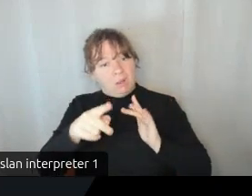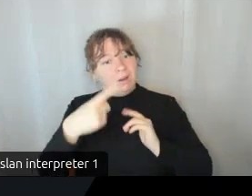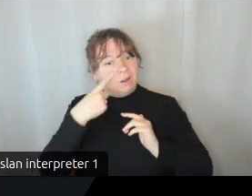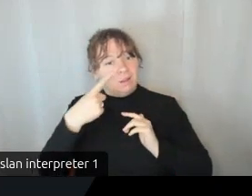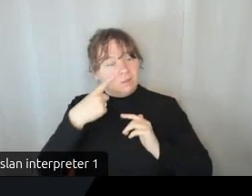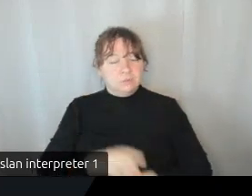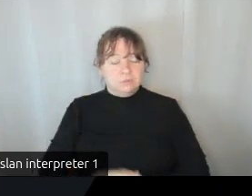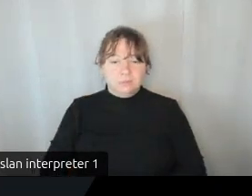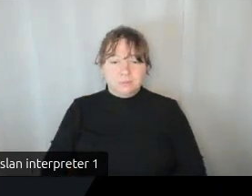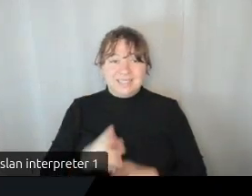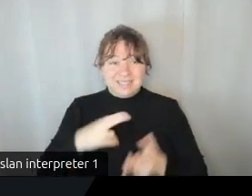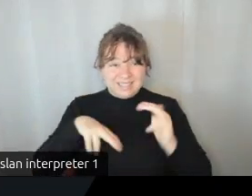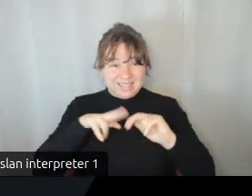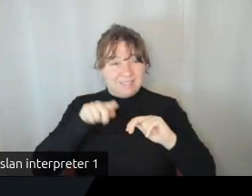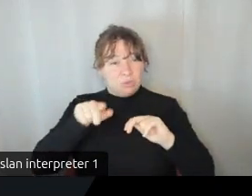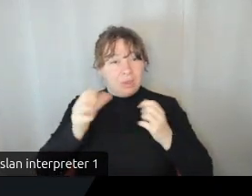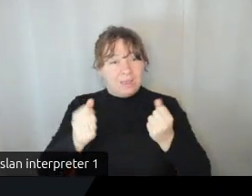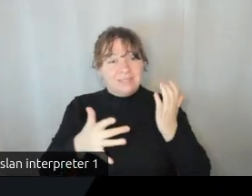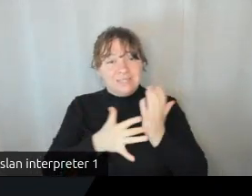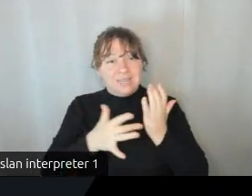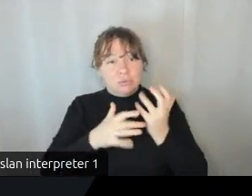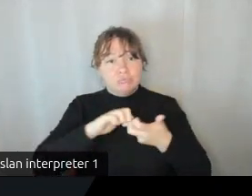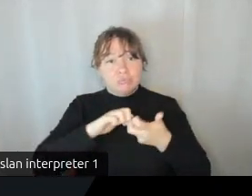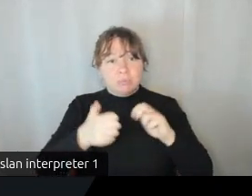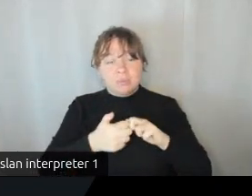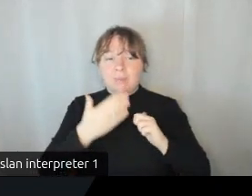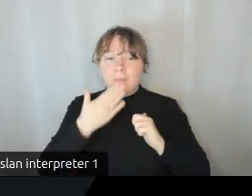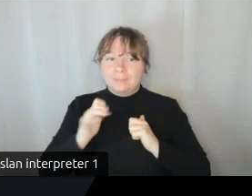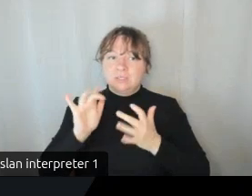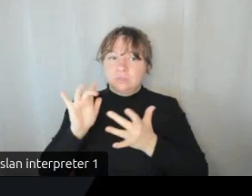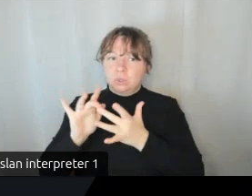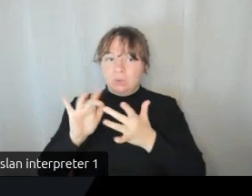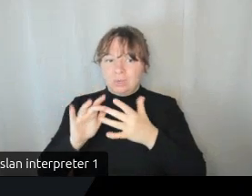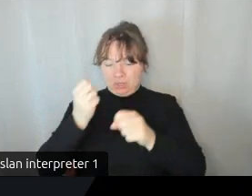you will need to contact go to webinar customer support. Unfortunately, we can't help with